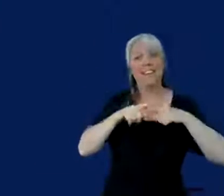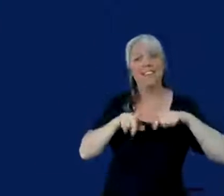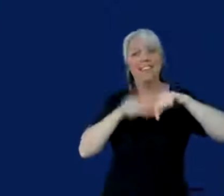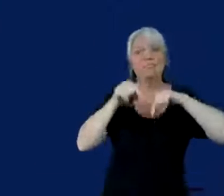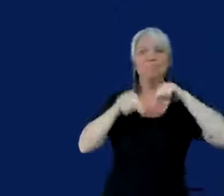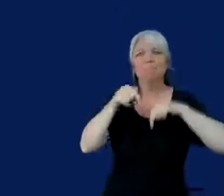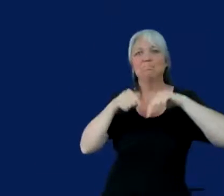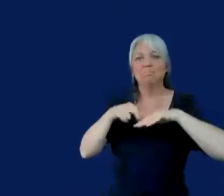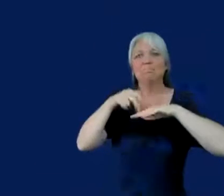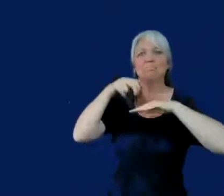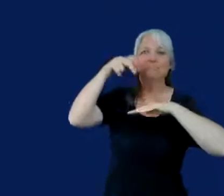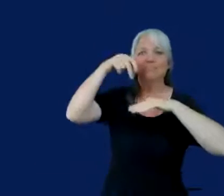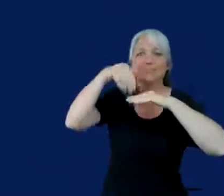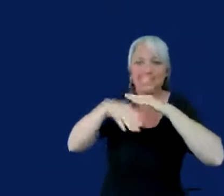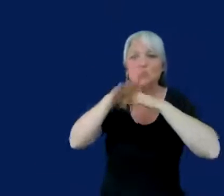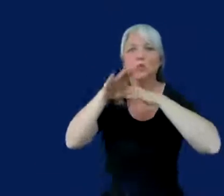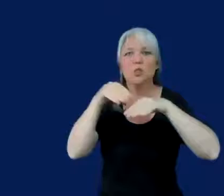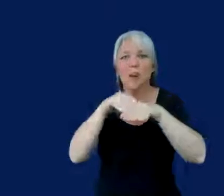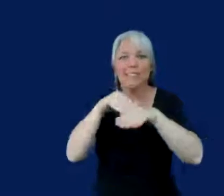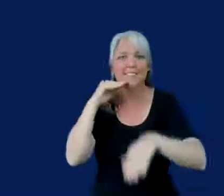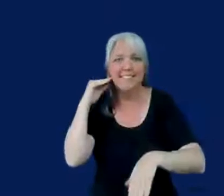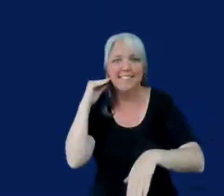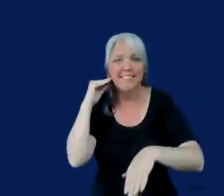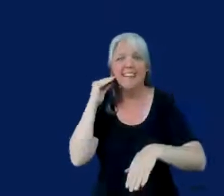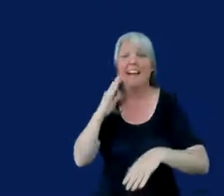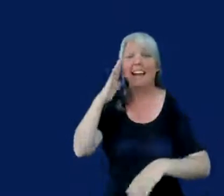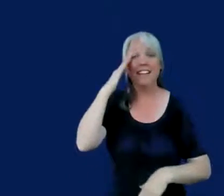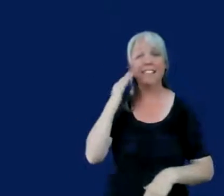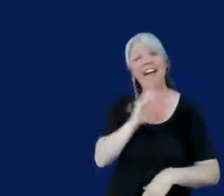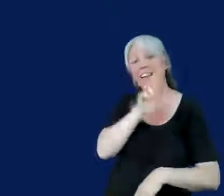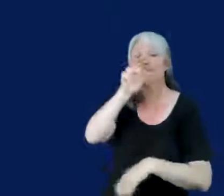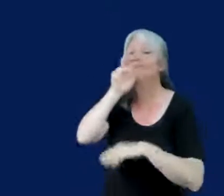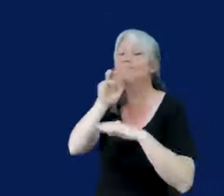up the steps and into the trailer and put his head right in the preacher’s lap, right